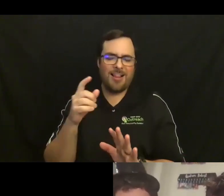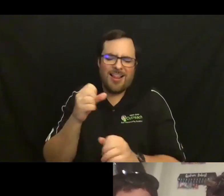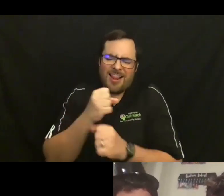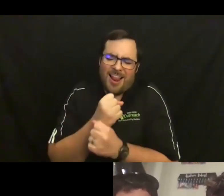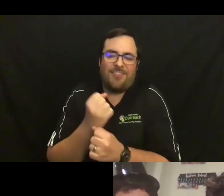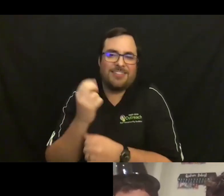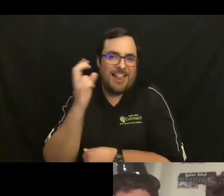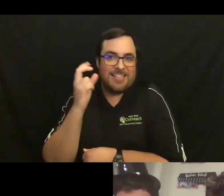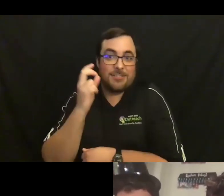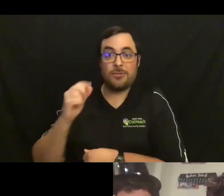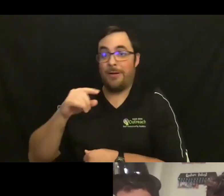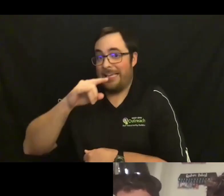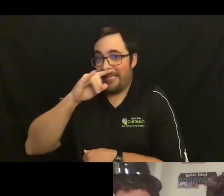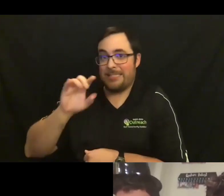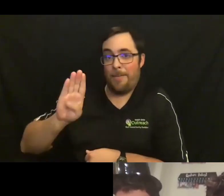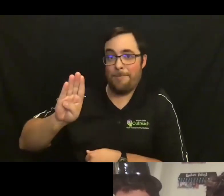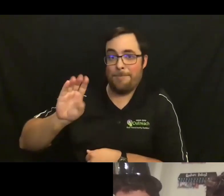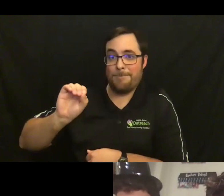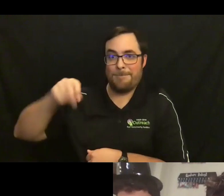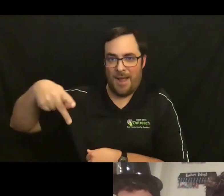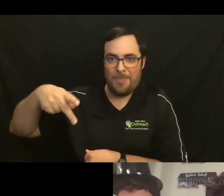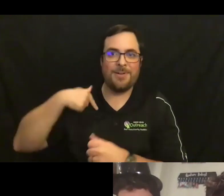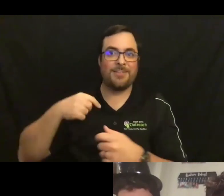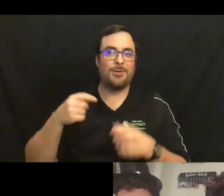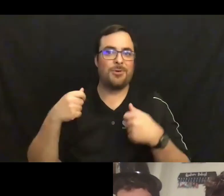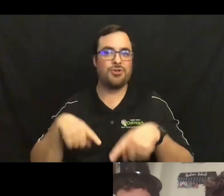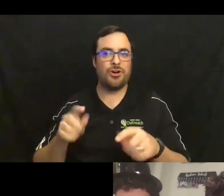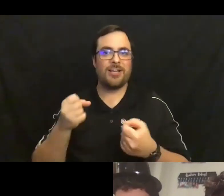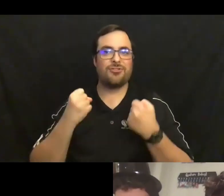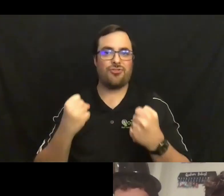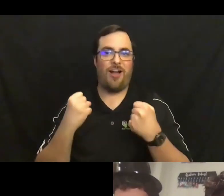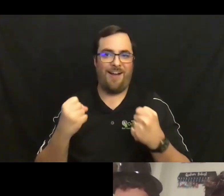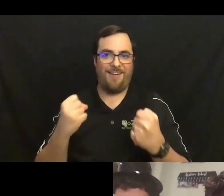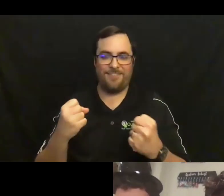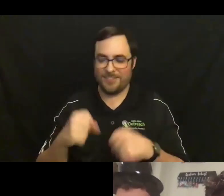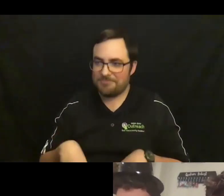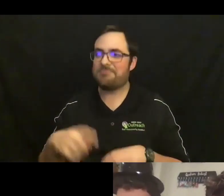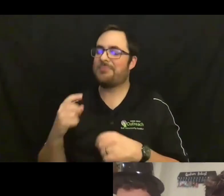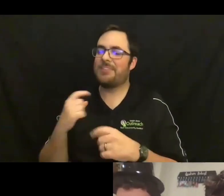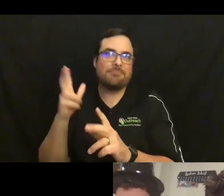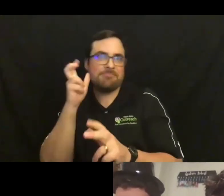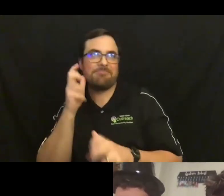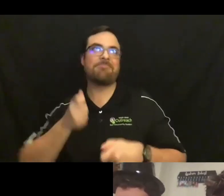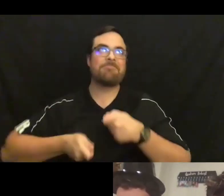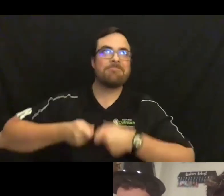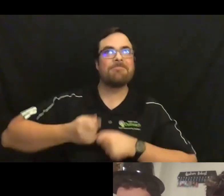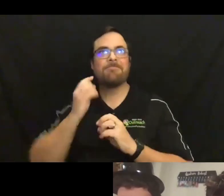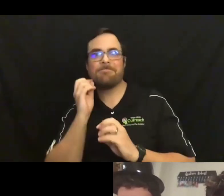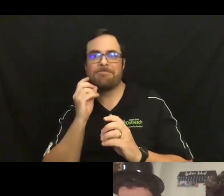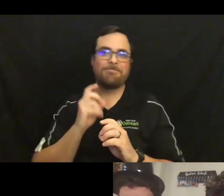car. We'll have to tape him, he sings along to the music and the words. He does a very